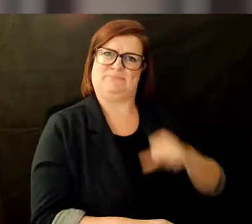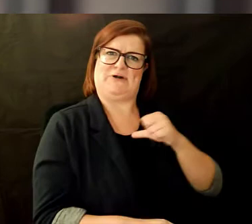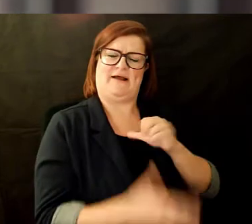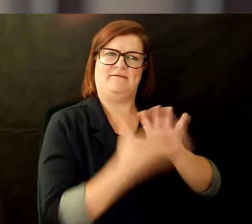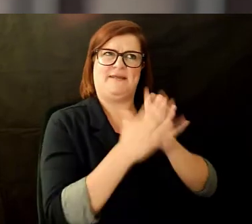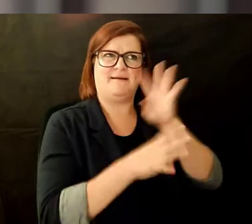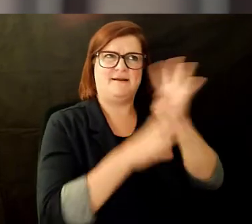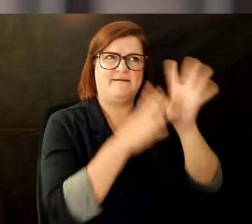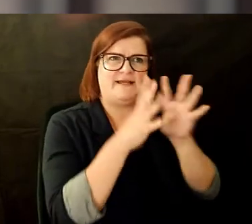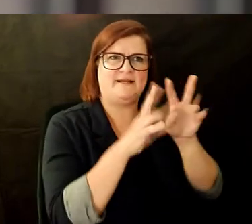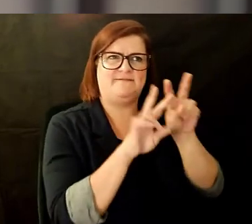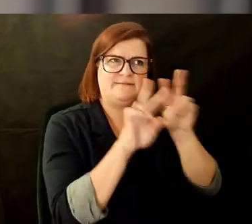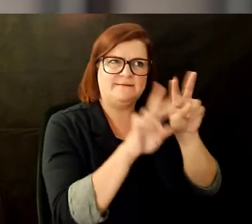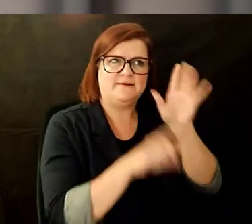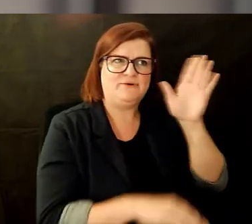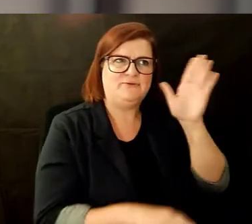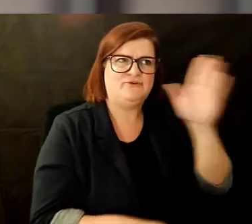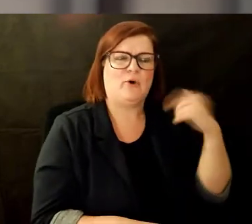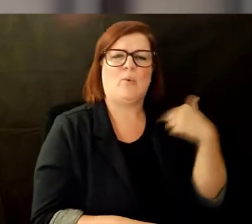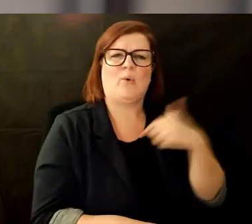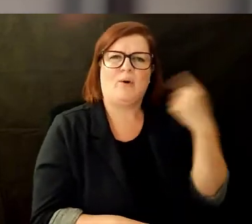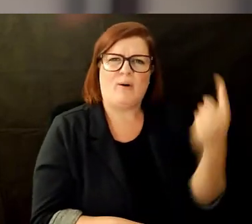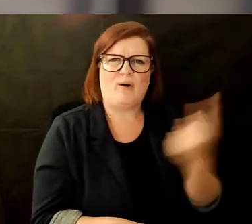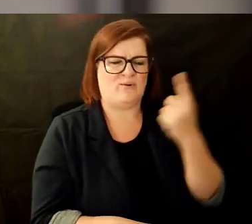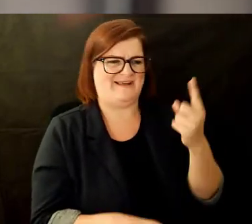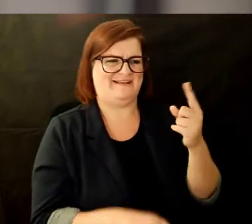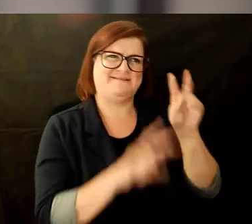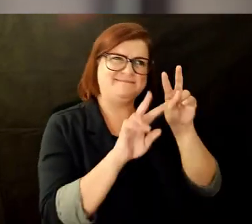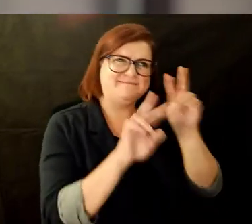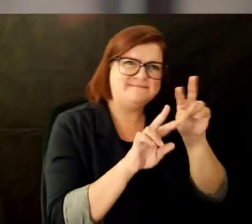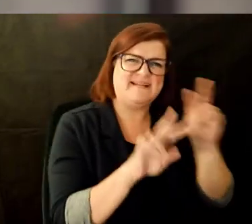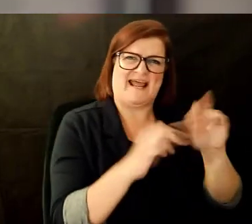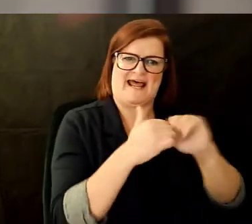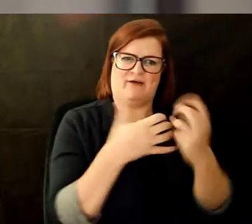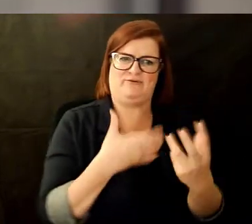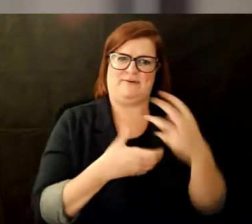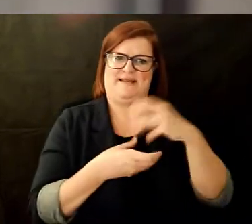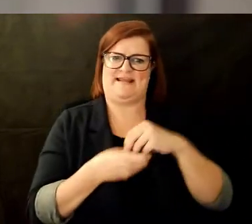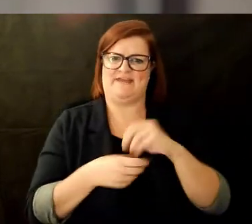and forward thinking. And so we're always looking for ways in which to engage our audience in a different way.